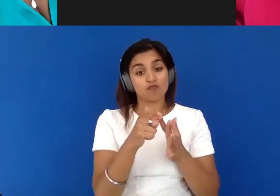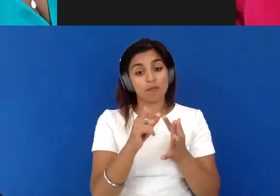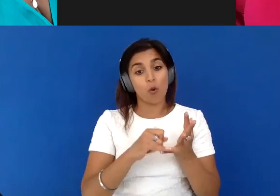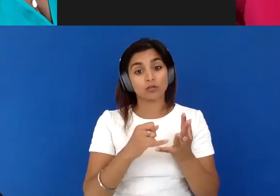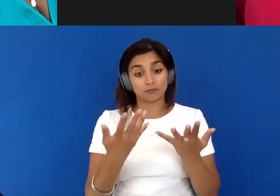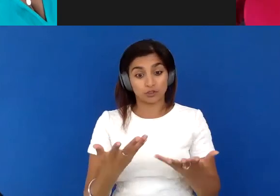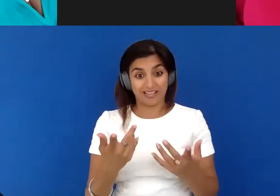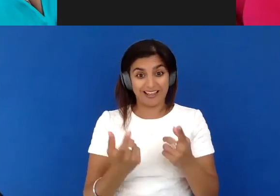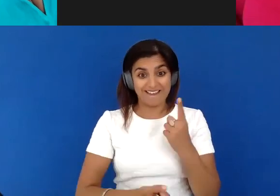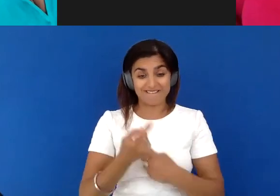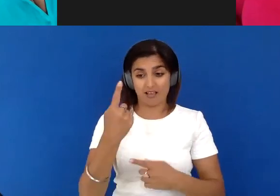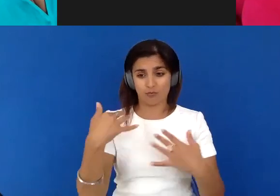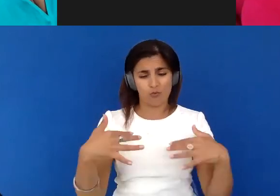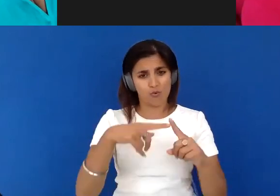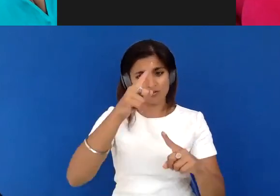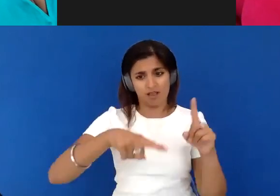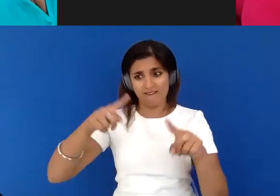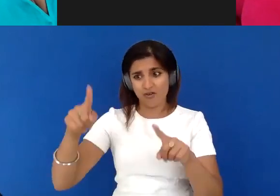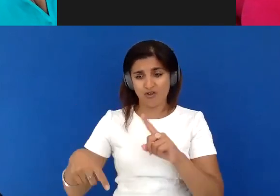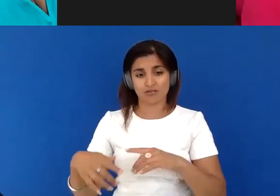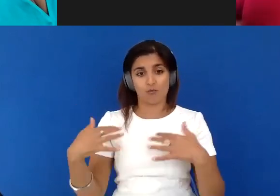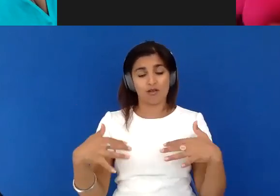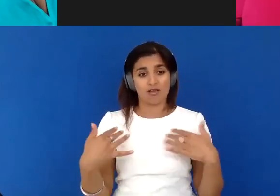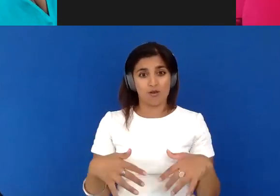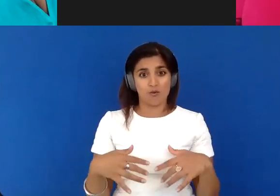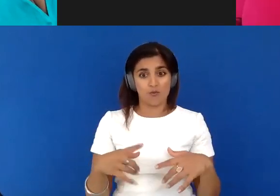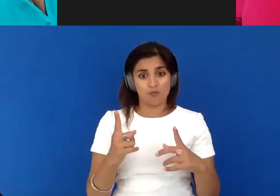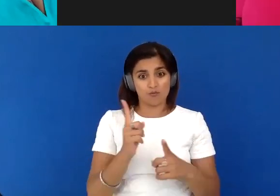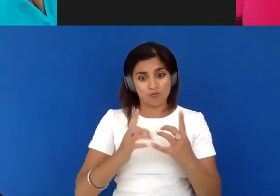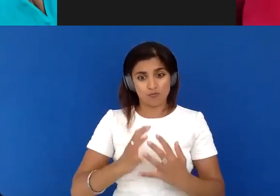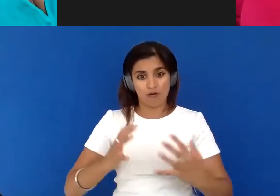conference style thing that I've experienced in my little life as a